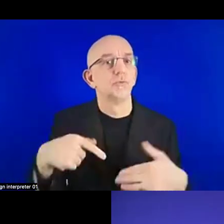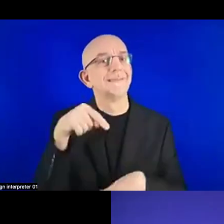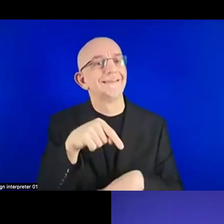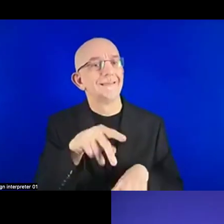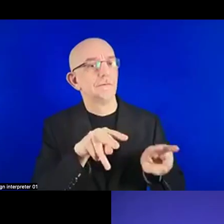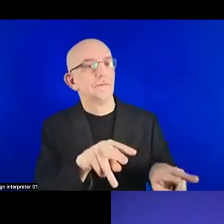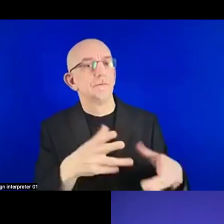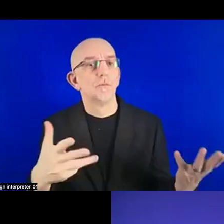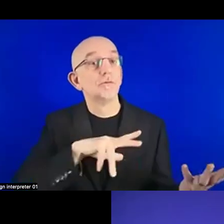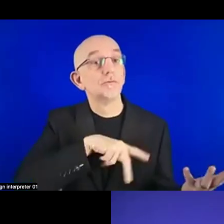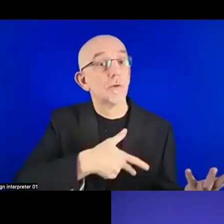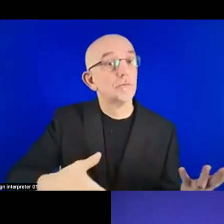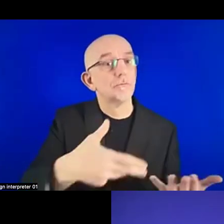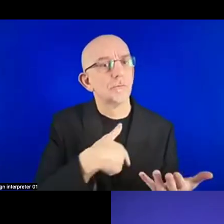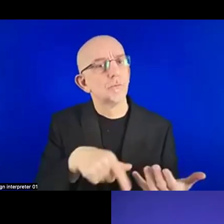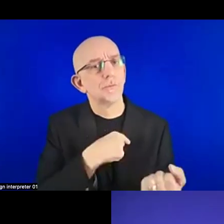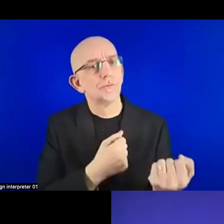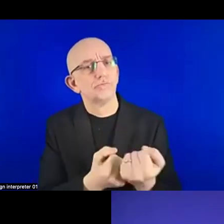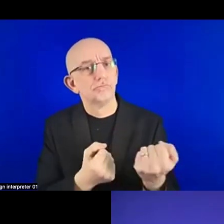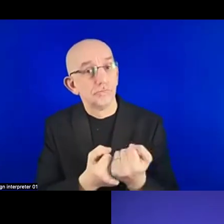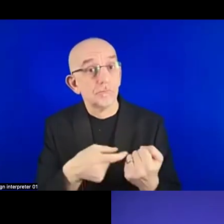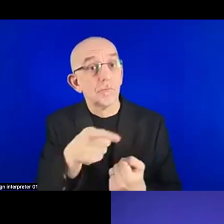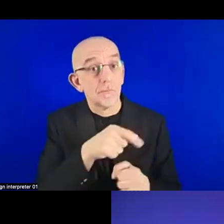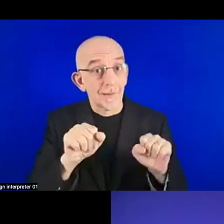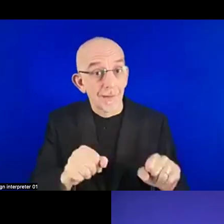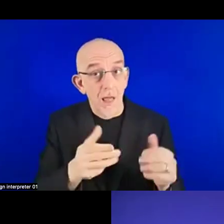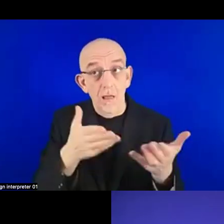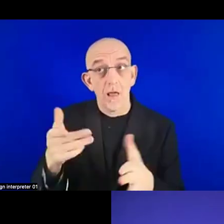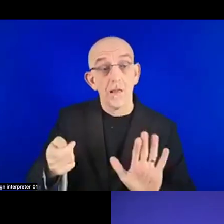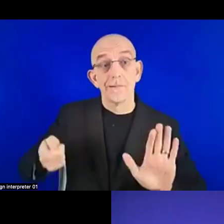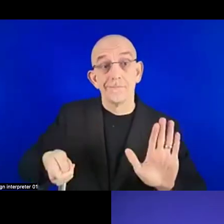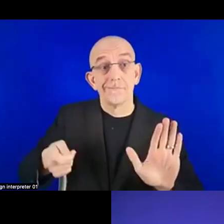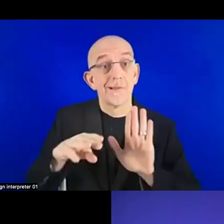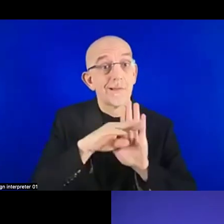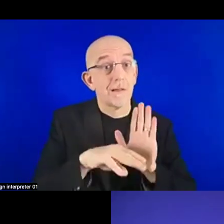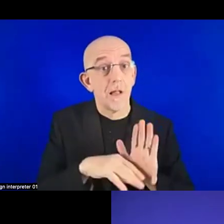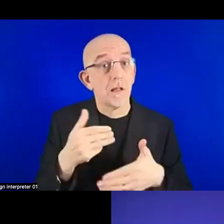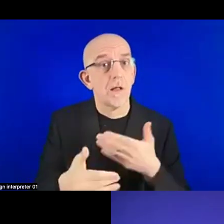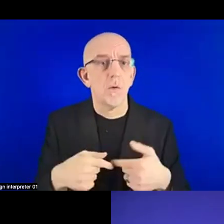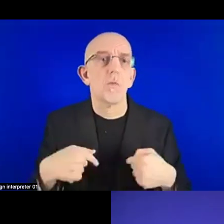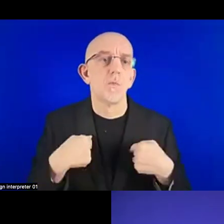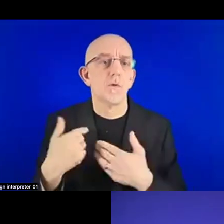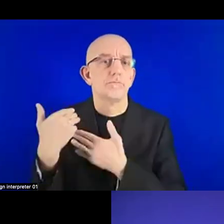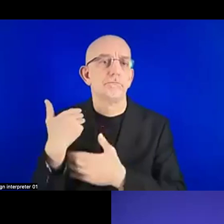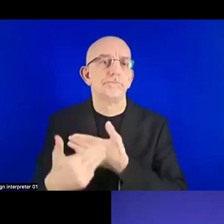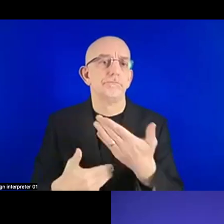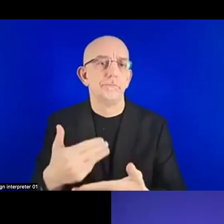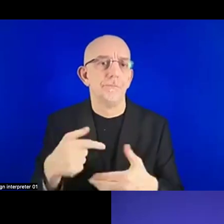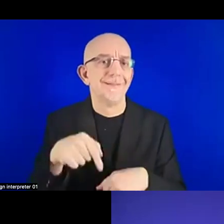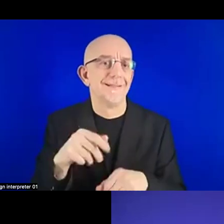inclusive education in humanitarian context. We also did recently a project on women